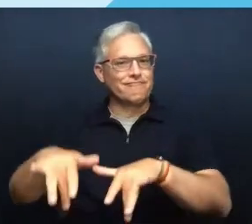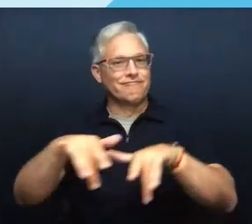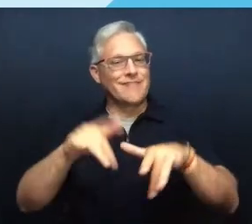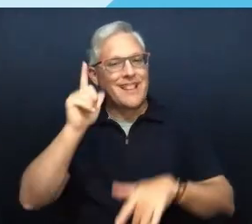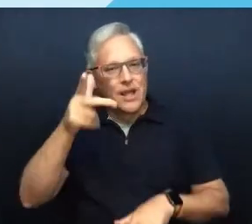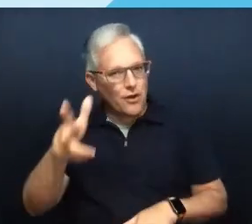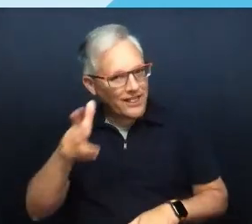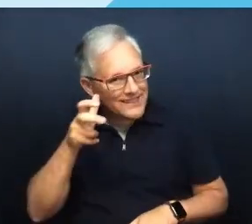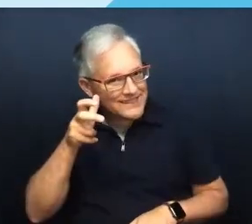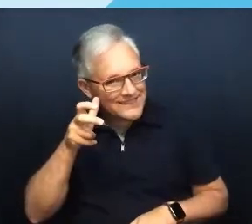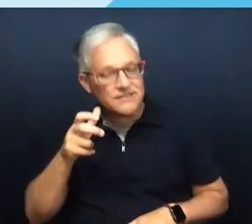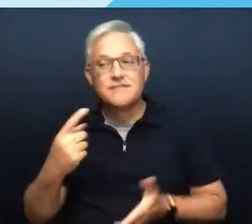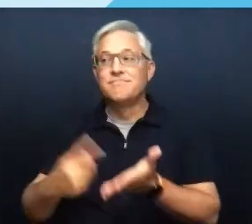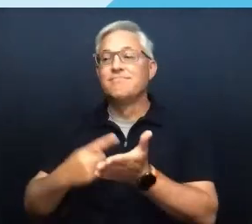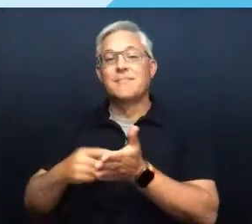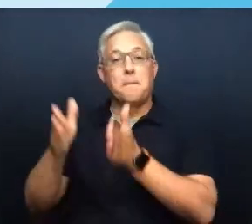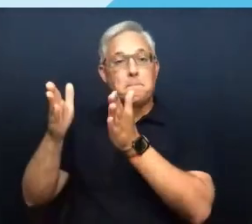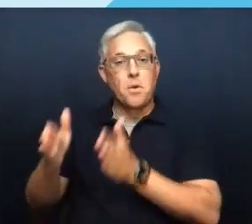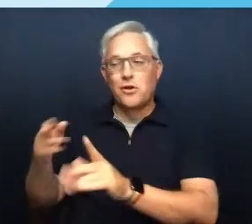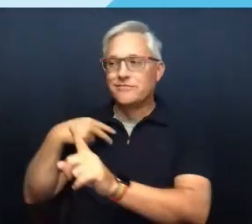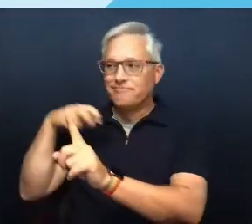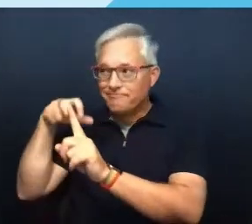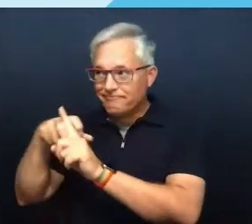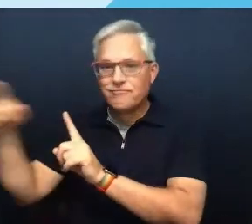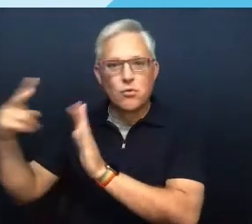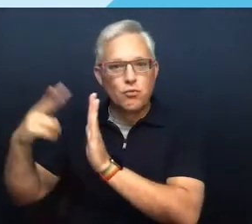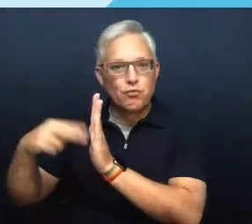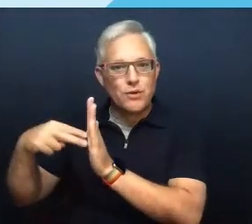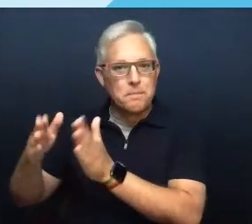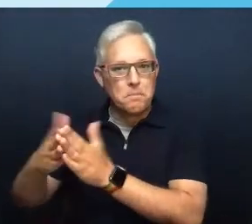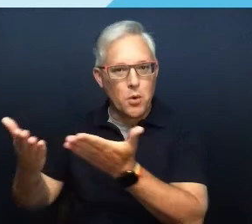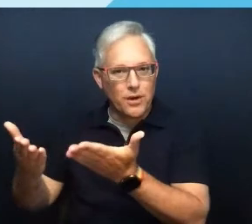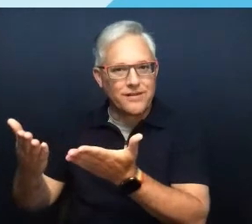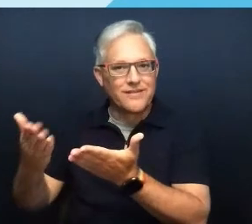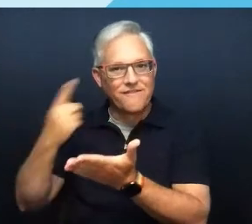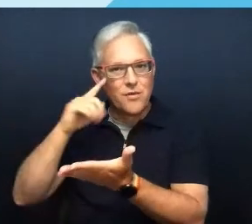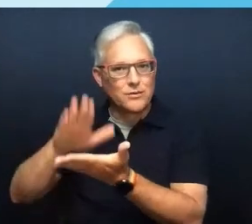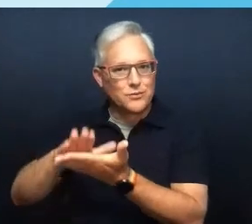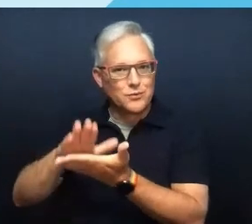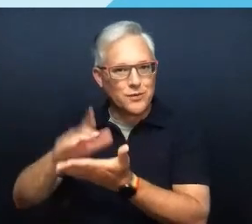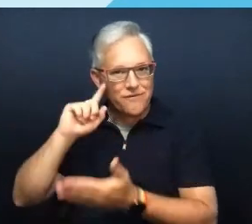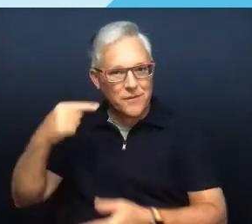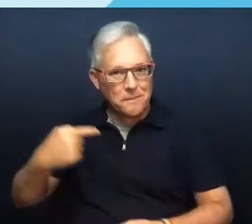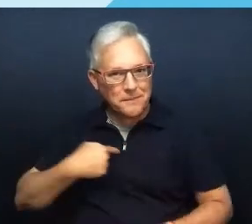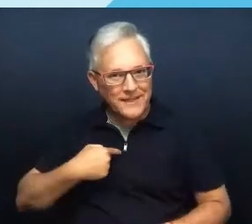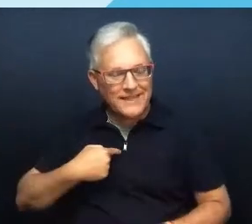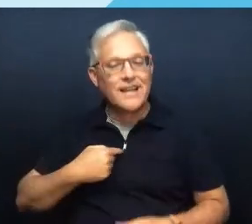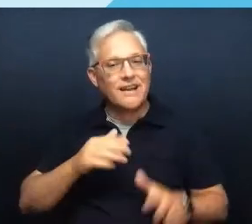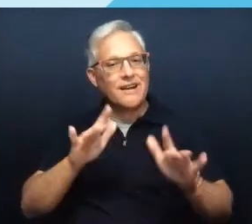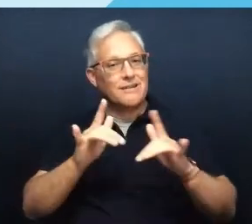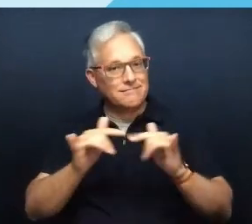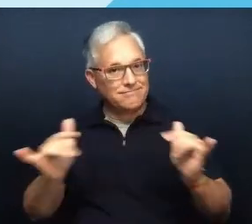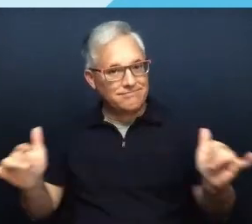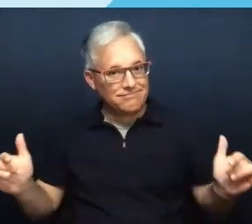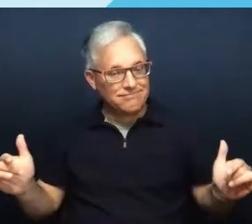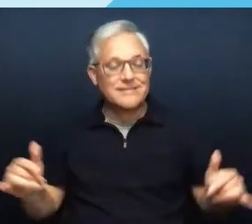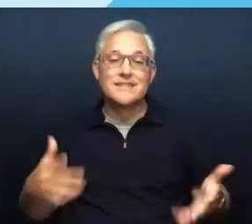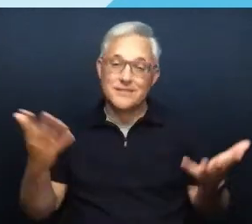to those recordings later. So if you think about it, I would go to a an hour or an hour and a half lecture